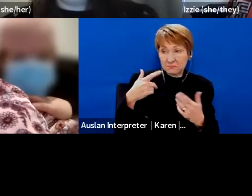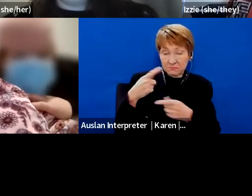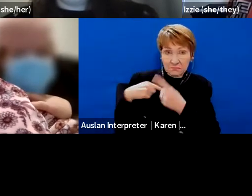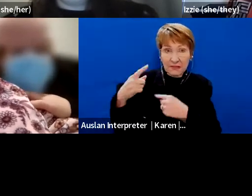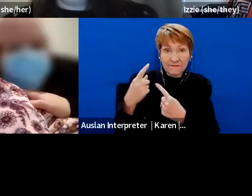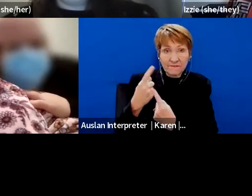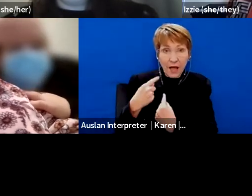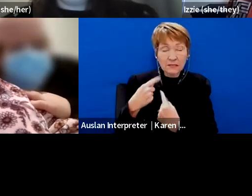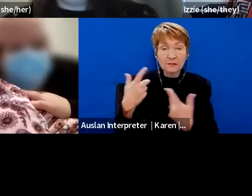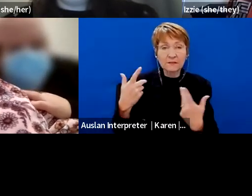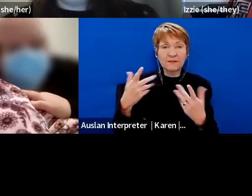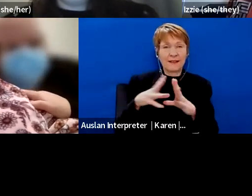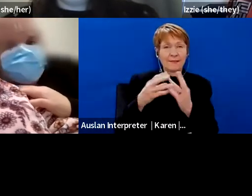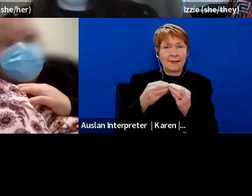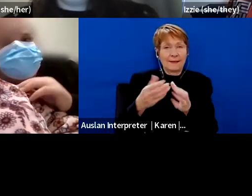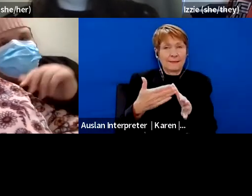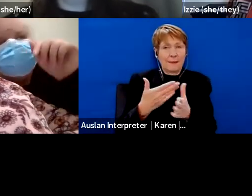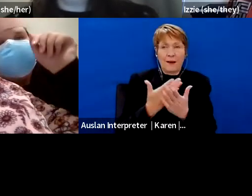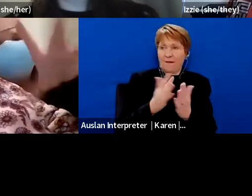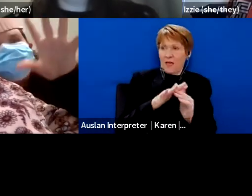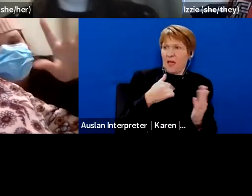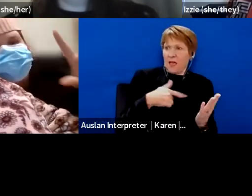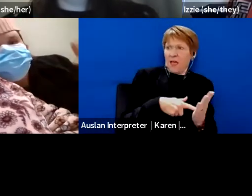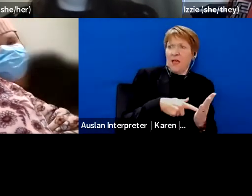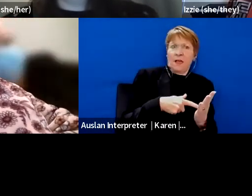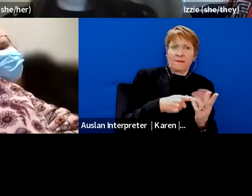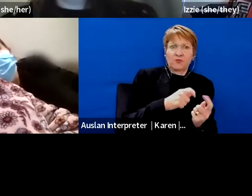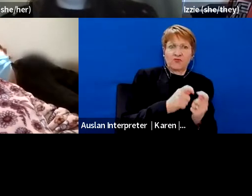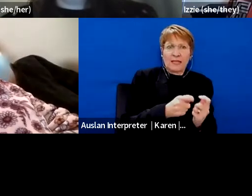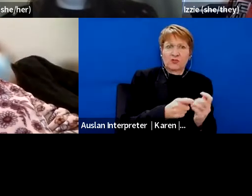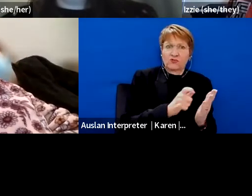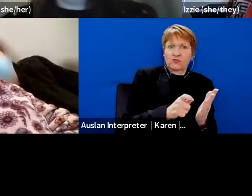Like I said before it's been, everything can depend on the way you word something.